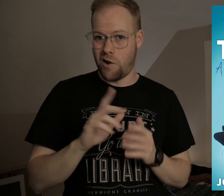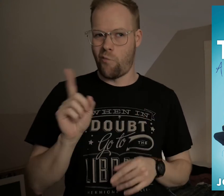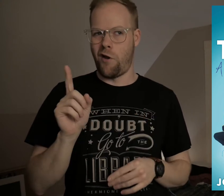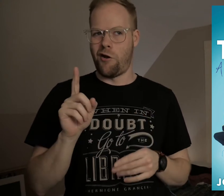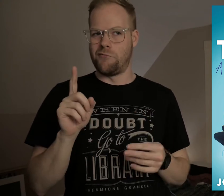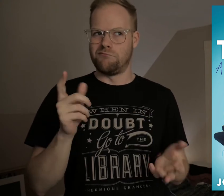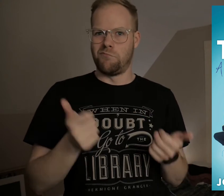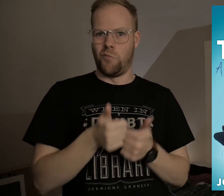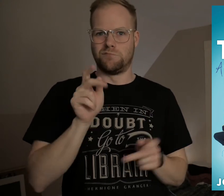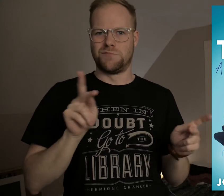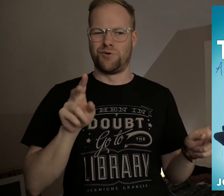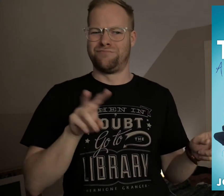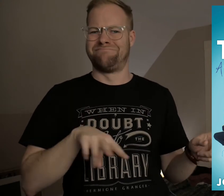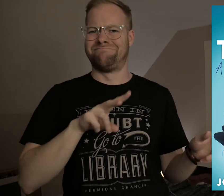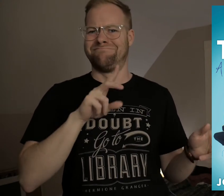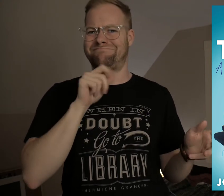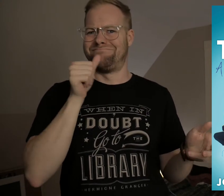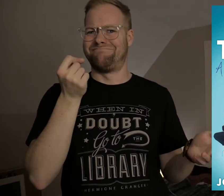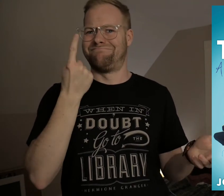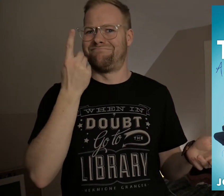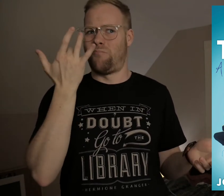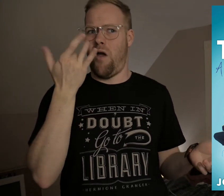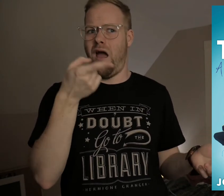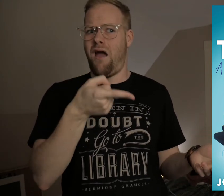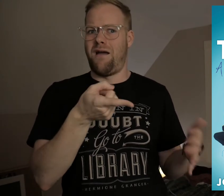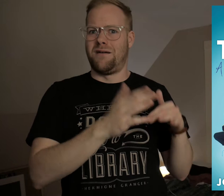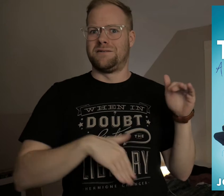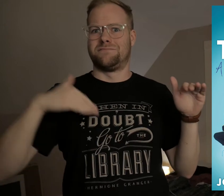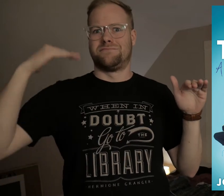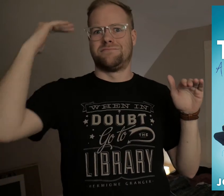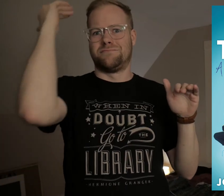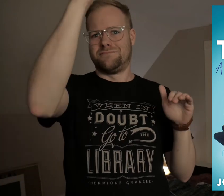where most people didn’t understand why he was so over the top.